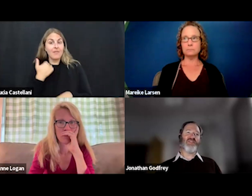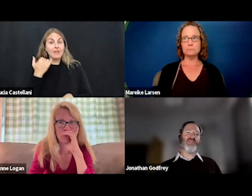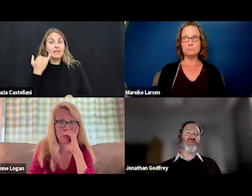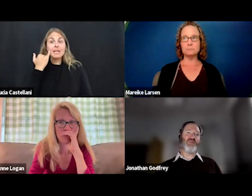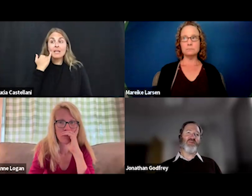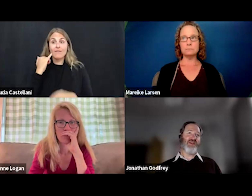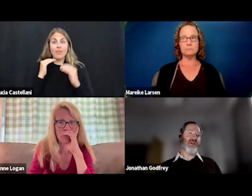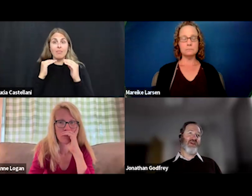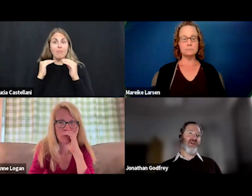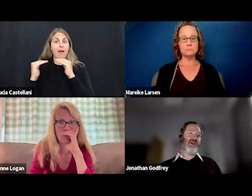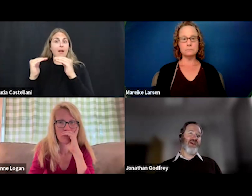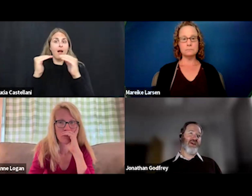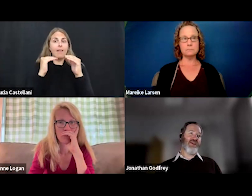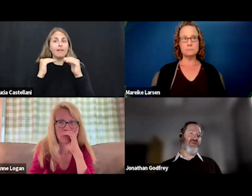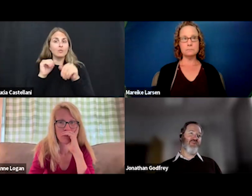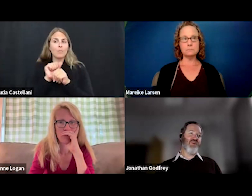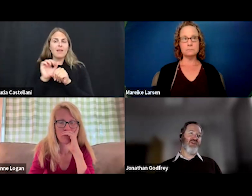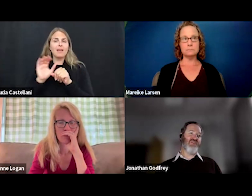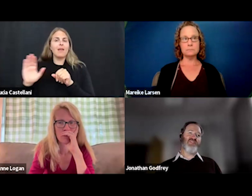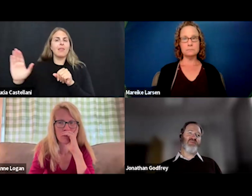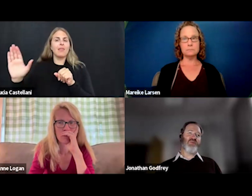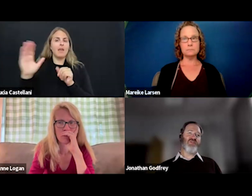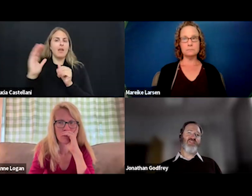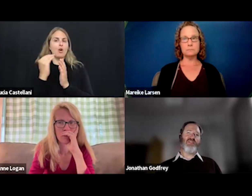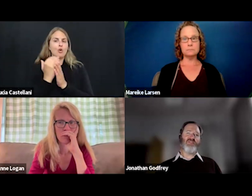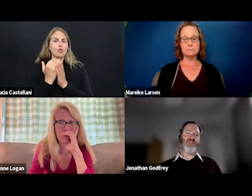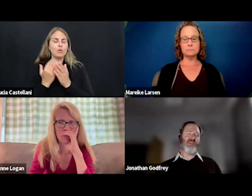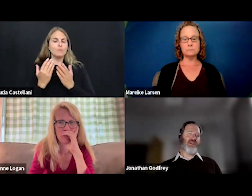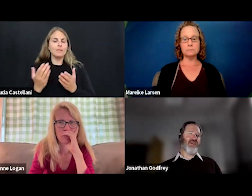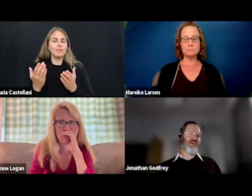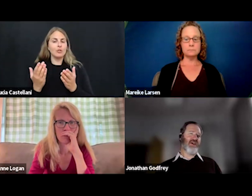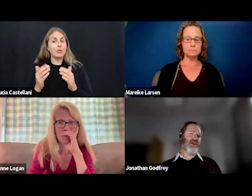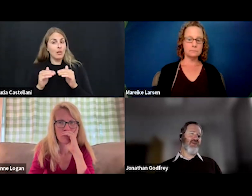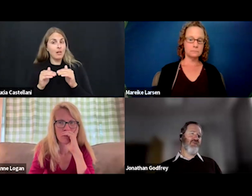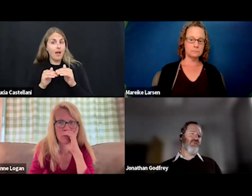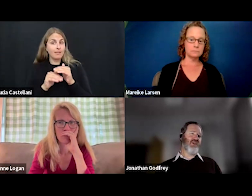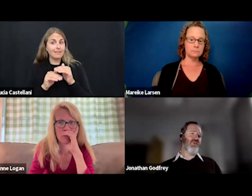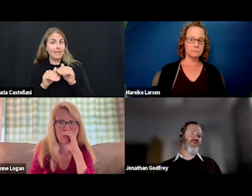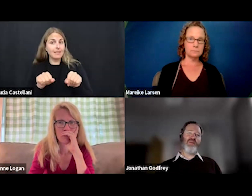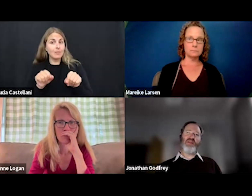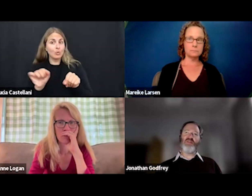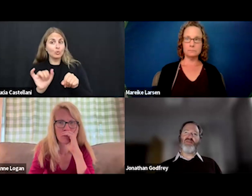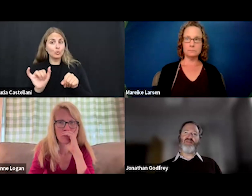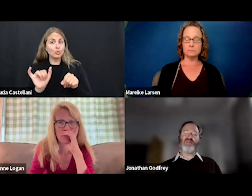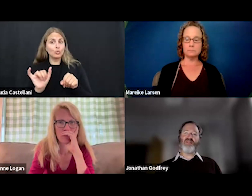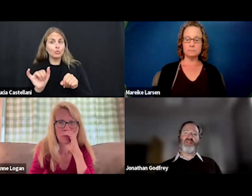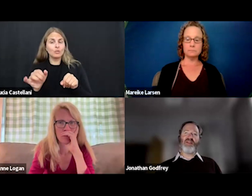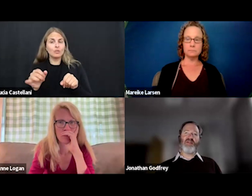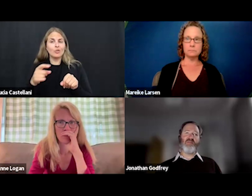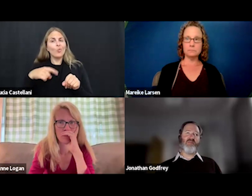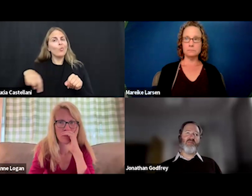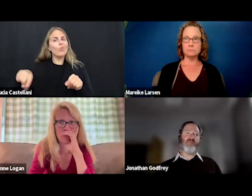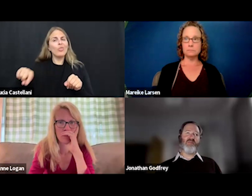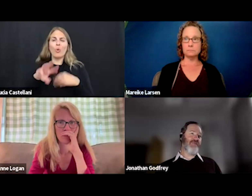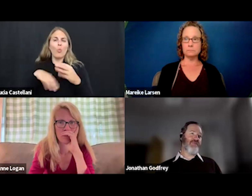accessible in a born, accessible sense, we'd all be better off.